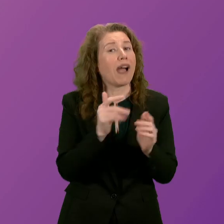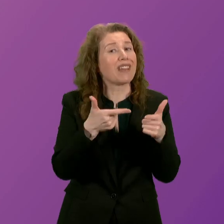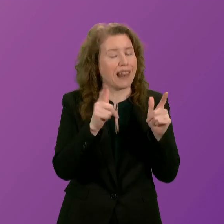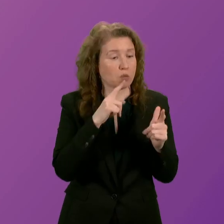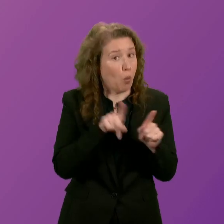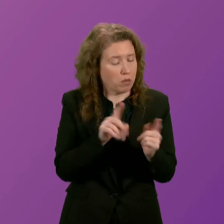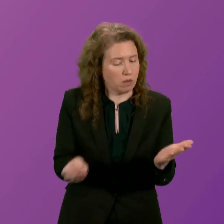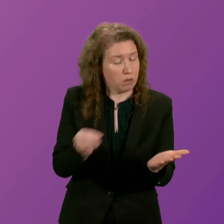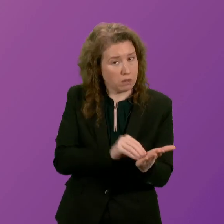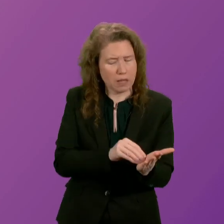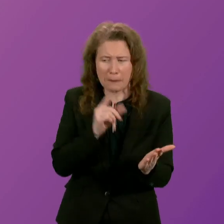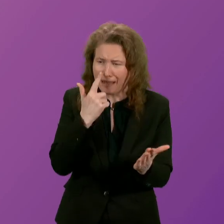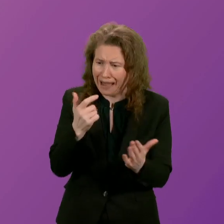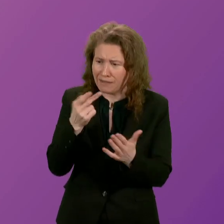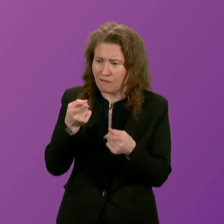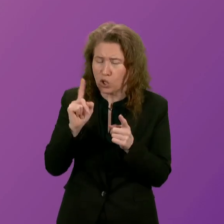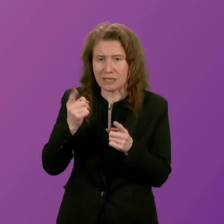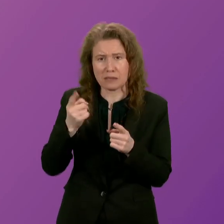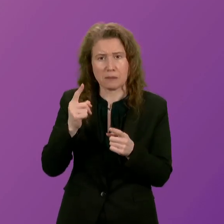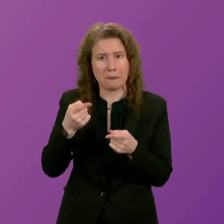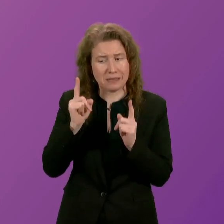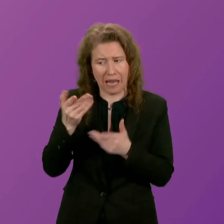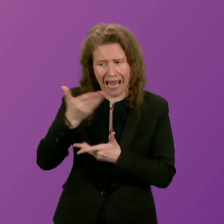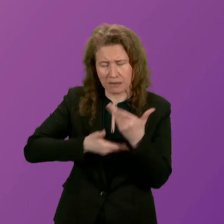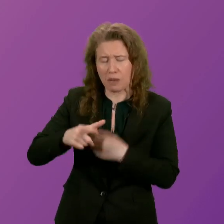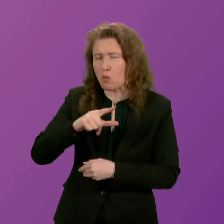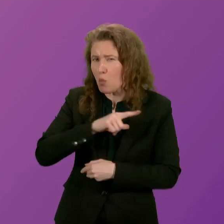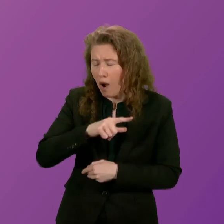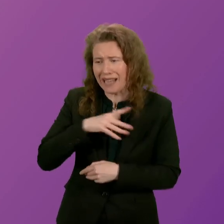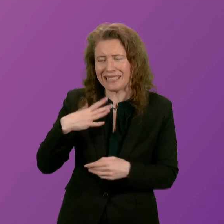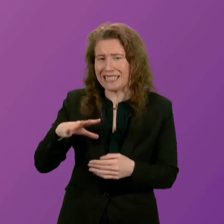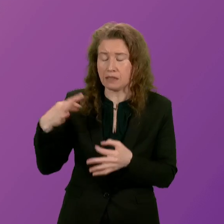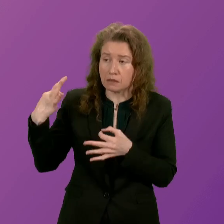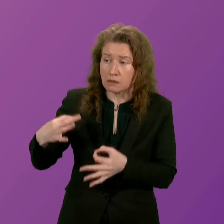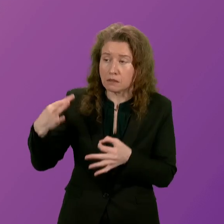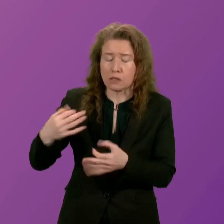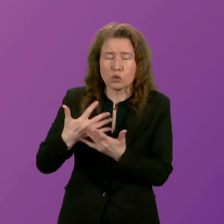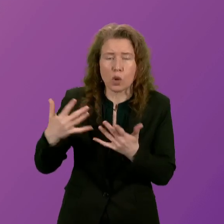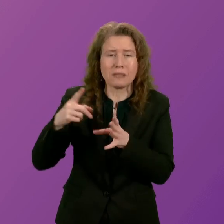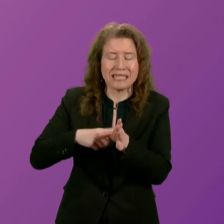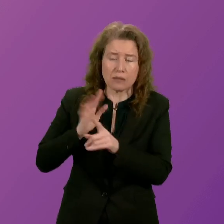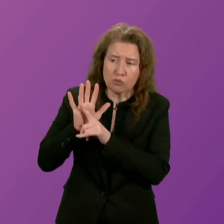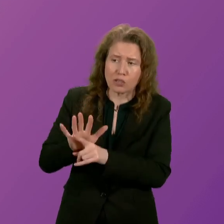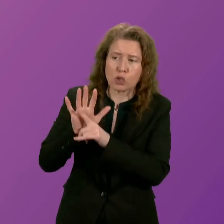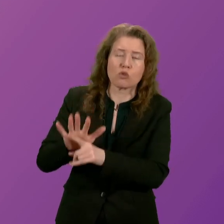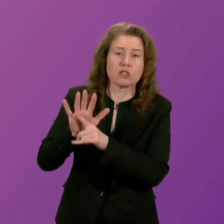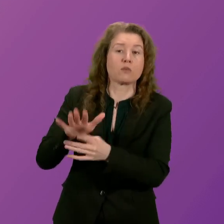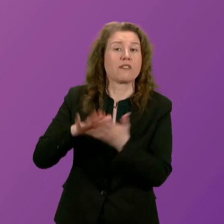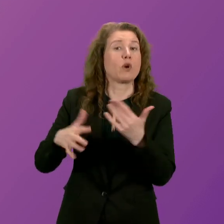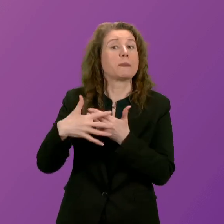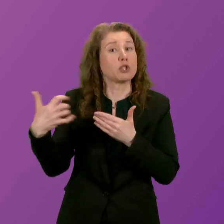Will the First Minister explain why it took so many years of pressure from the Greens to make the